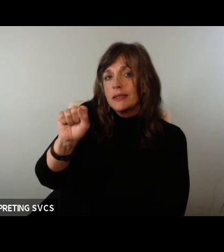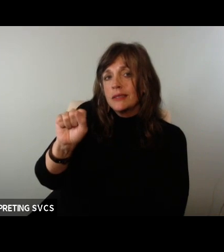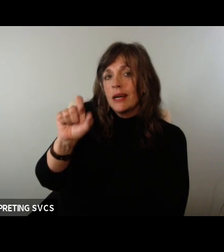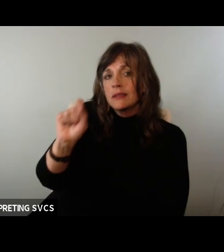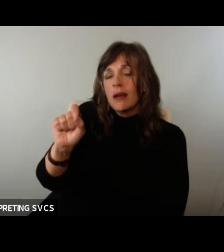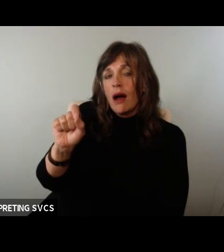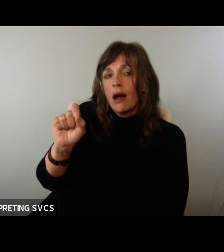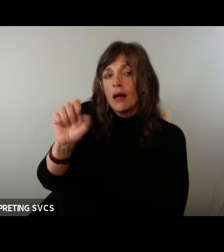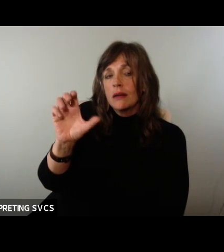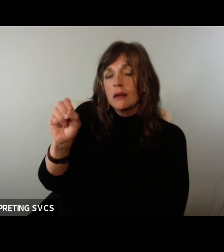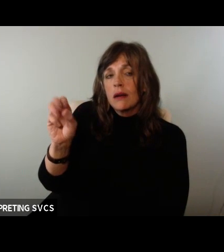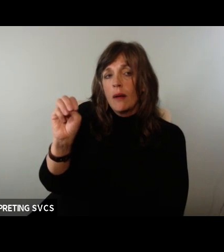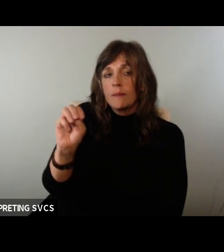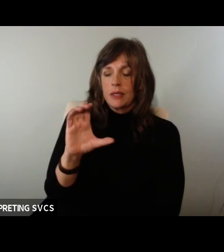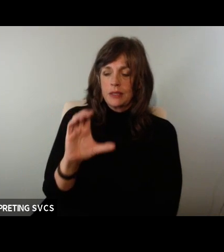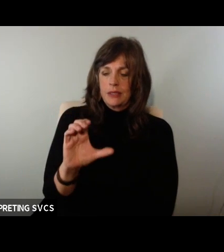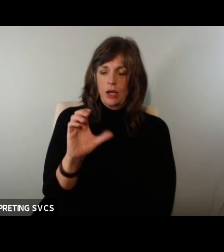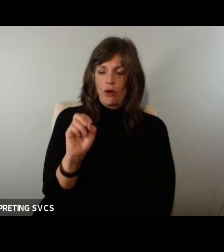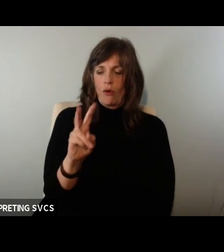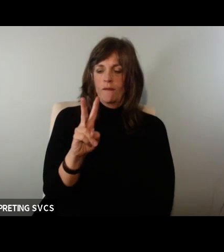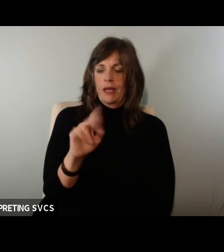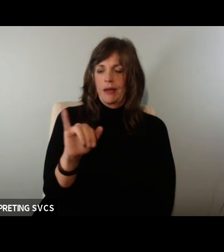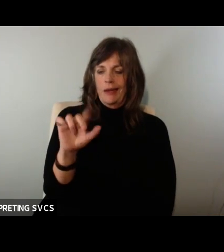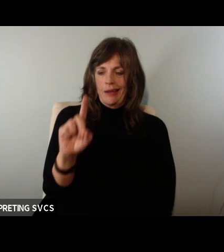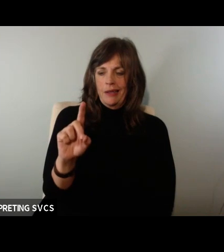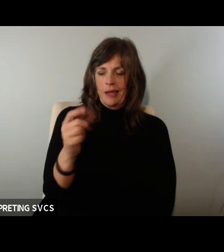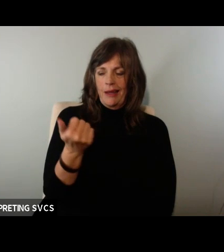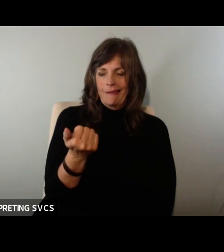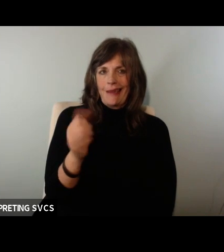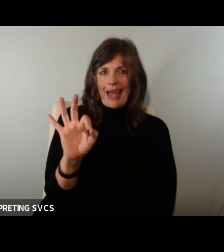that's covid19freelanceartistresource.wordpress.com